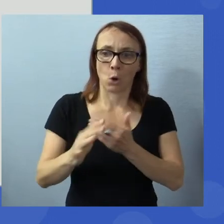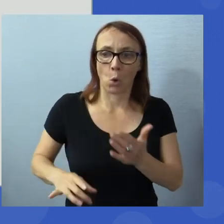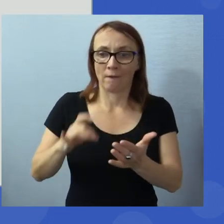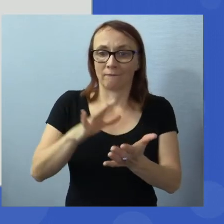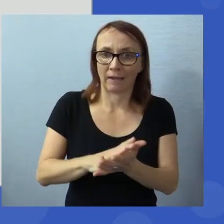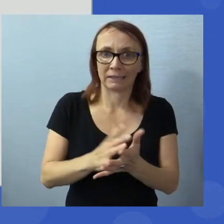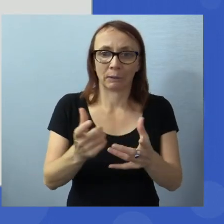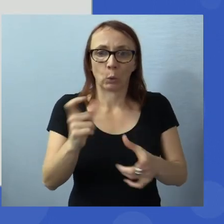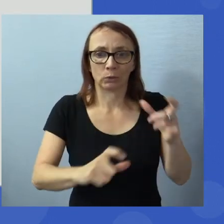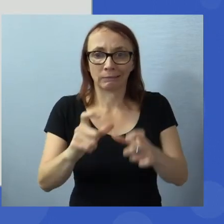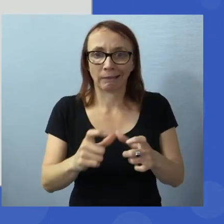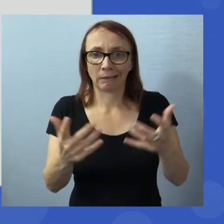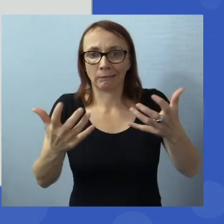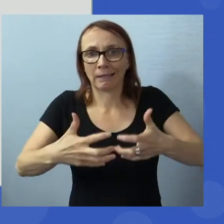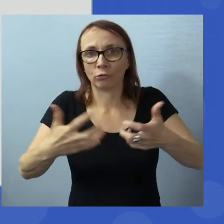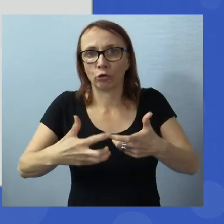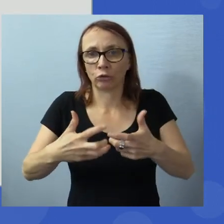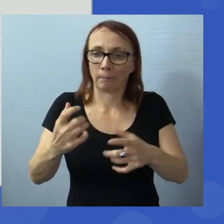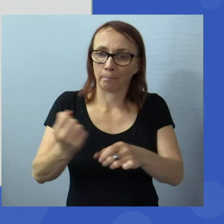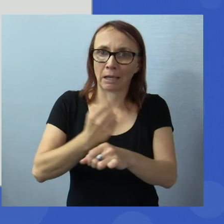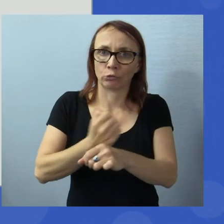Scottish manufacturing